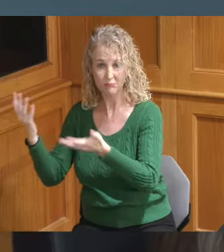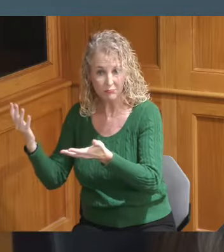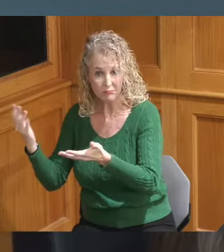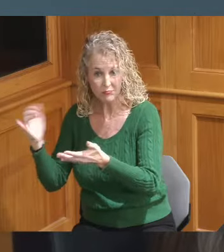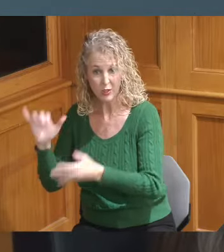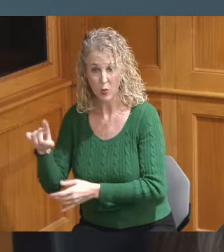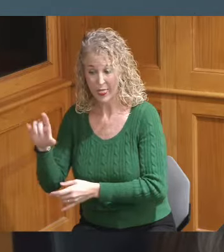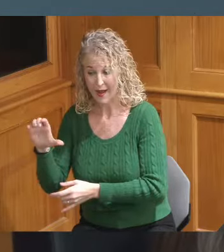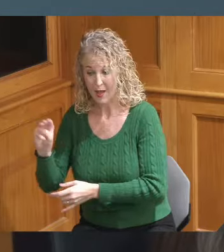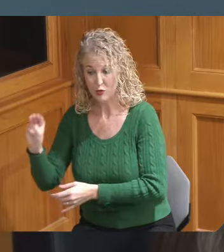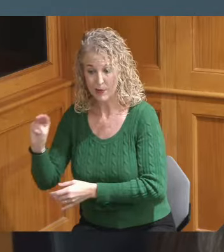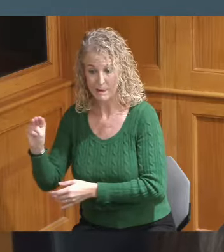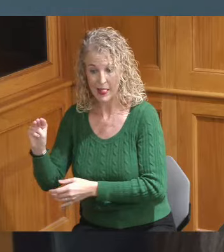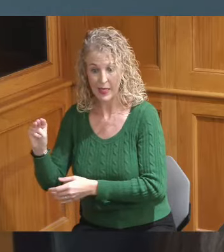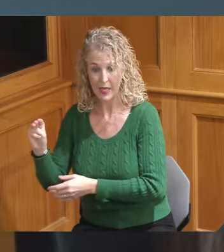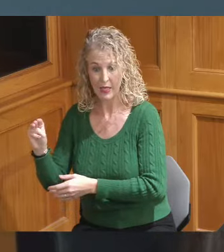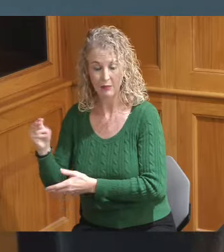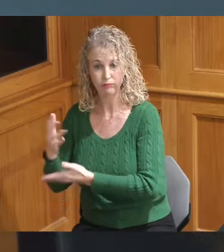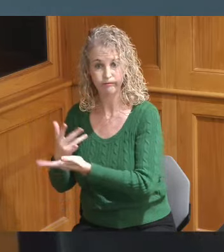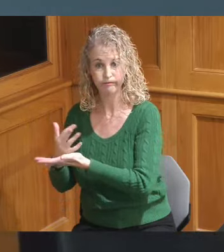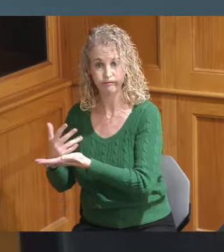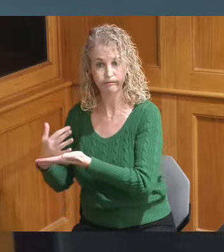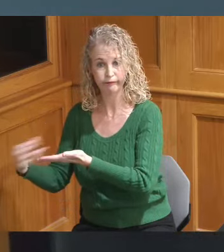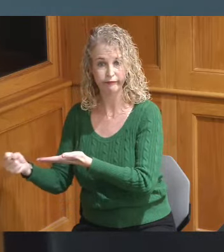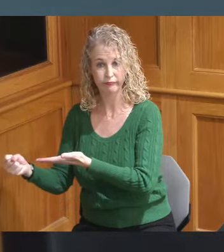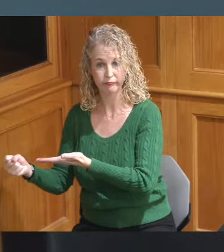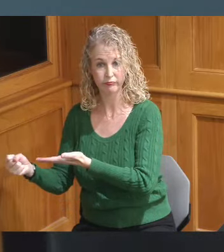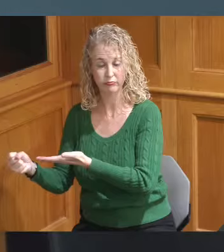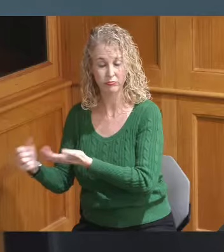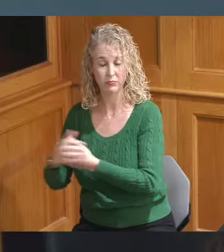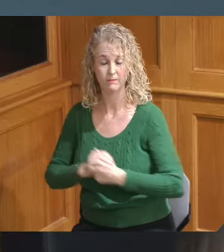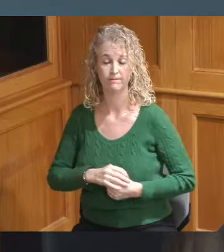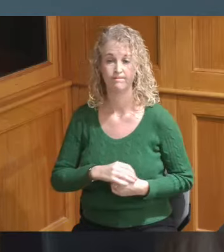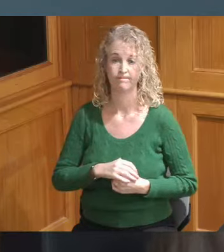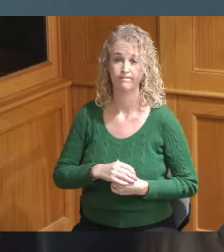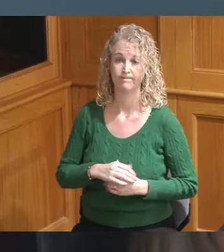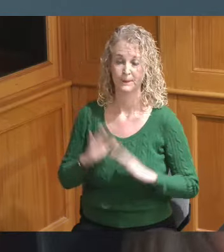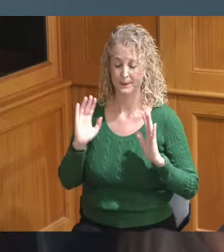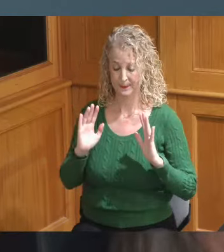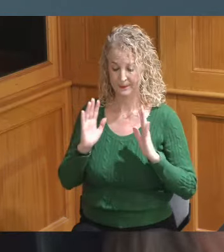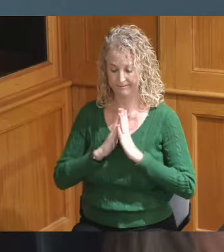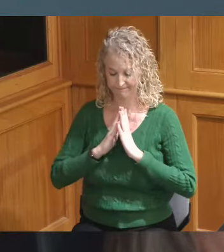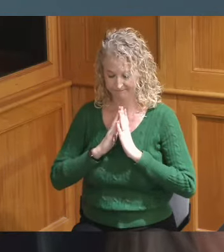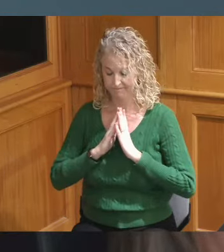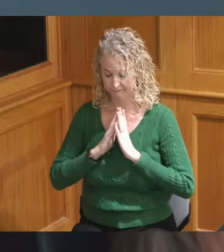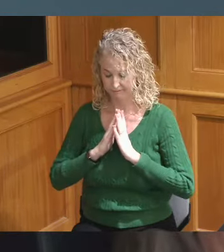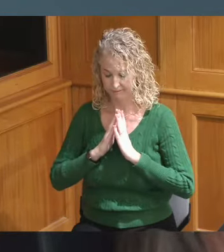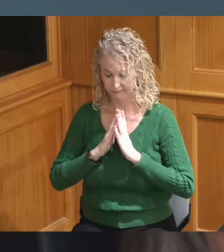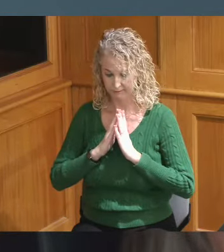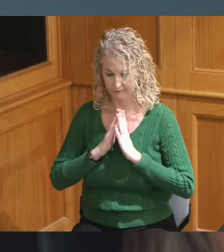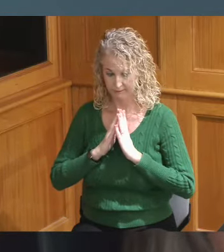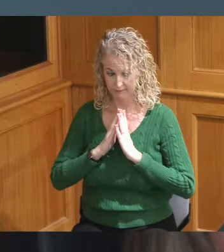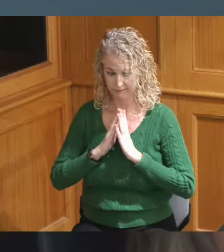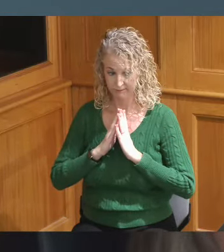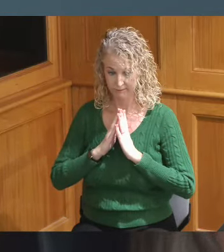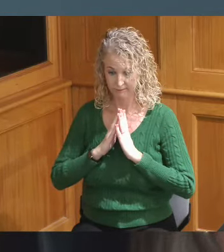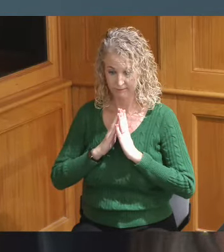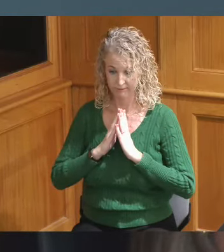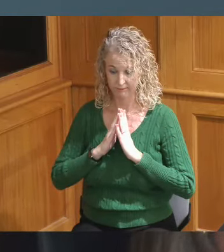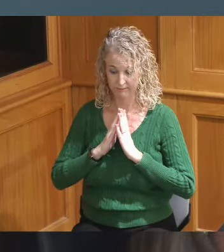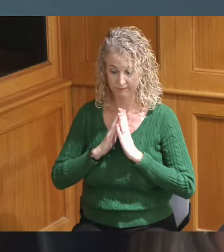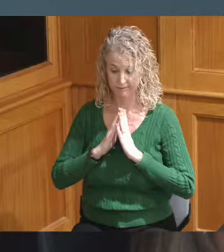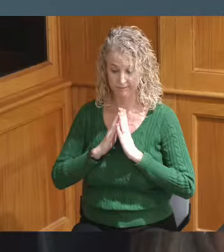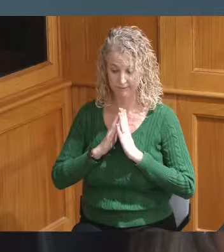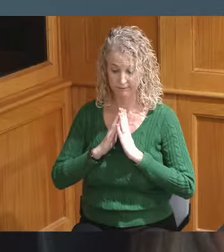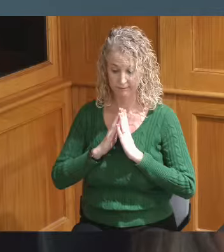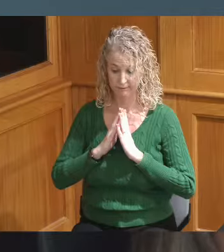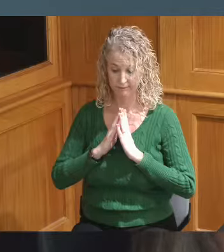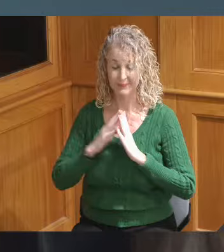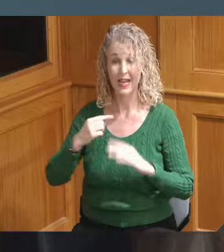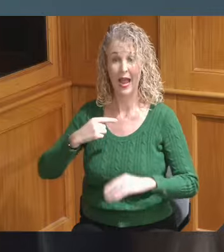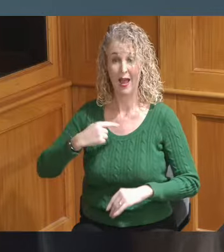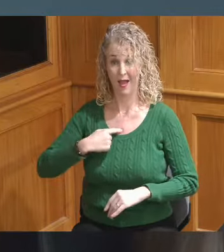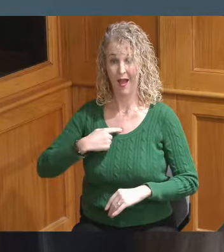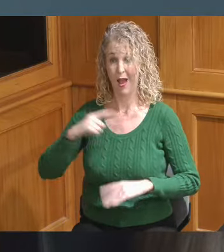I'm real happy that we kept that money in there. one initiative that I started and my colleagues